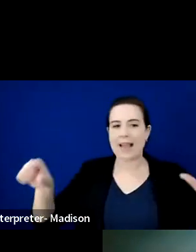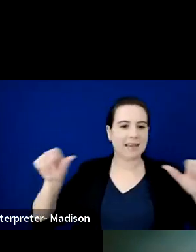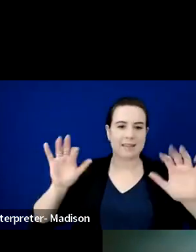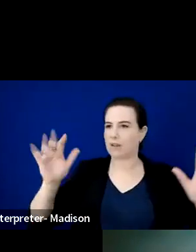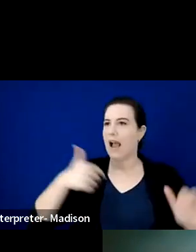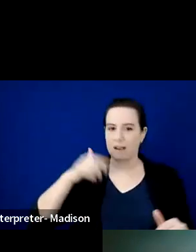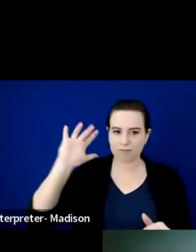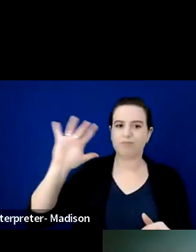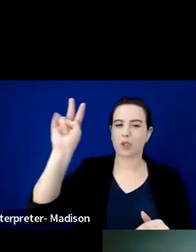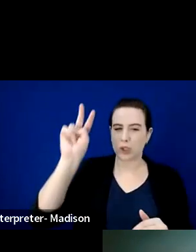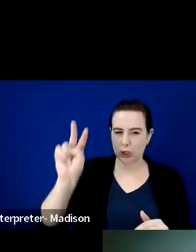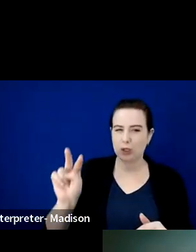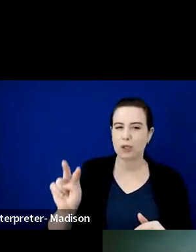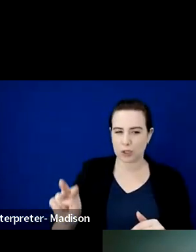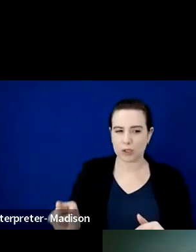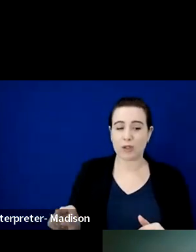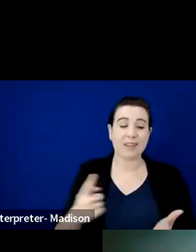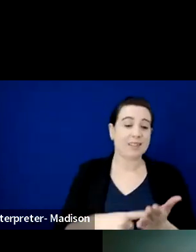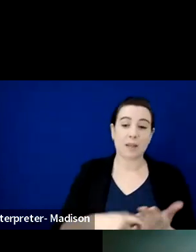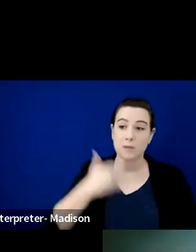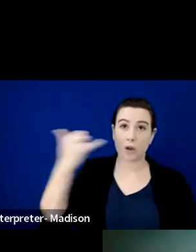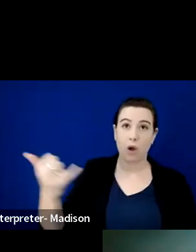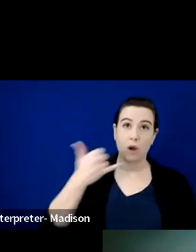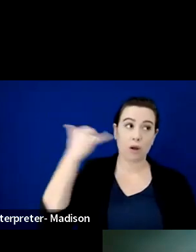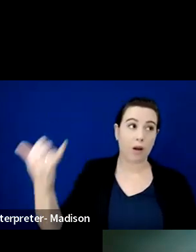Is it surrender community health?